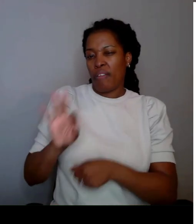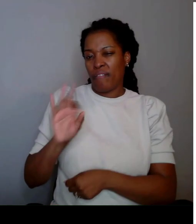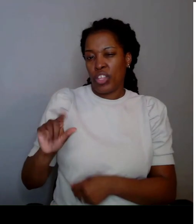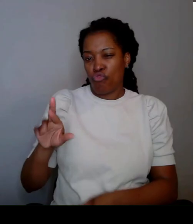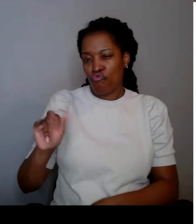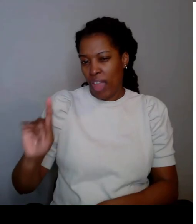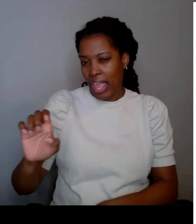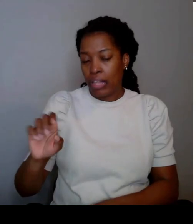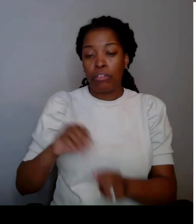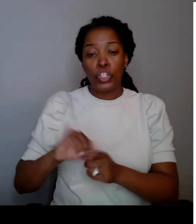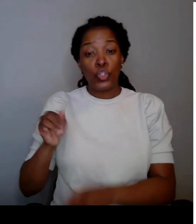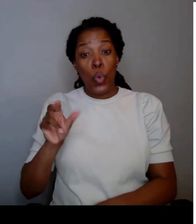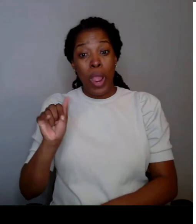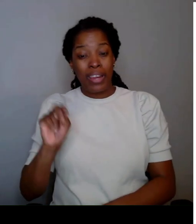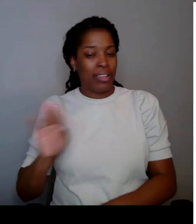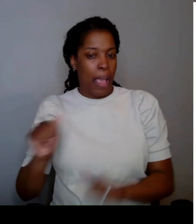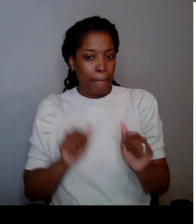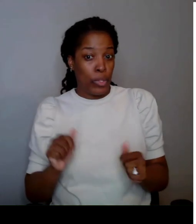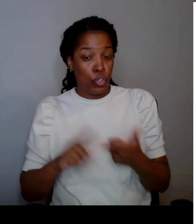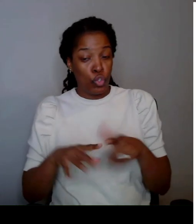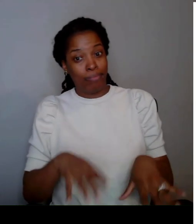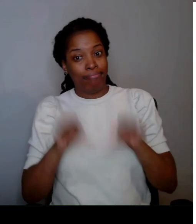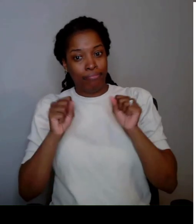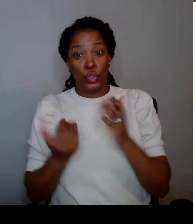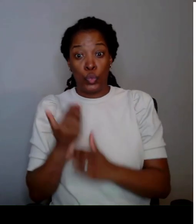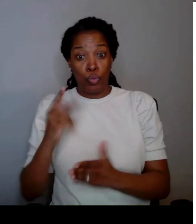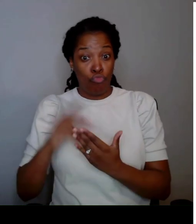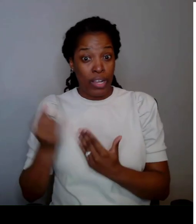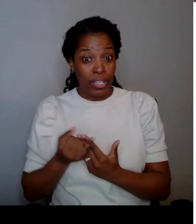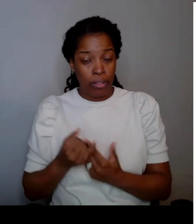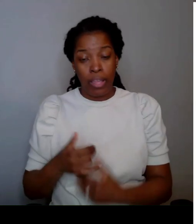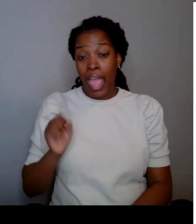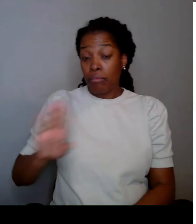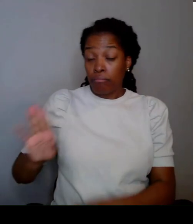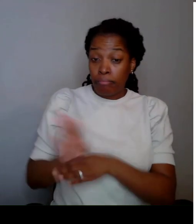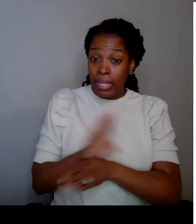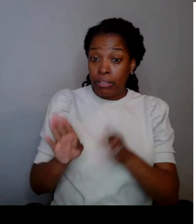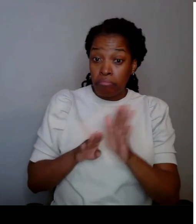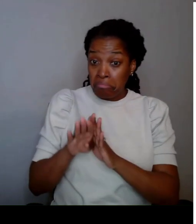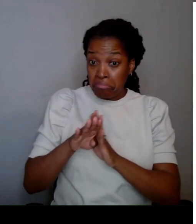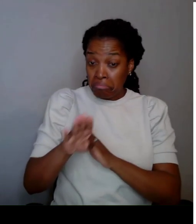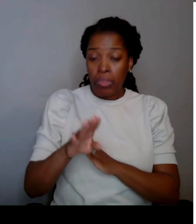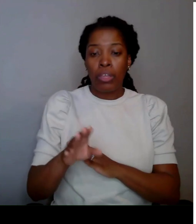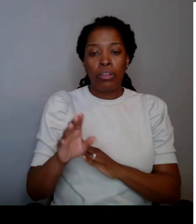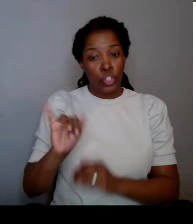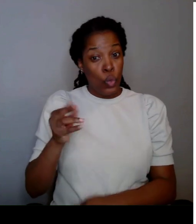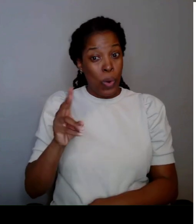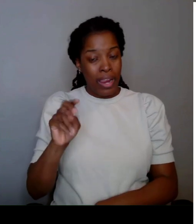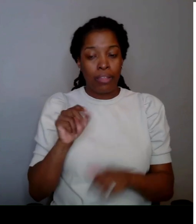As the business developed, Jordan continued receiving support with marketing and digital tools to streamline workflows.